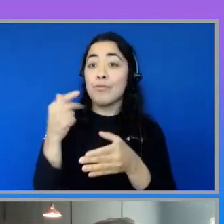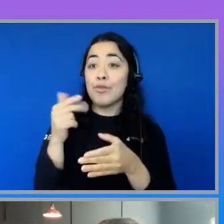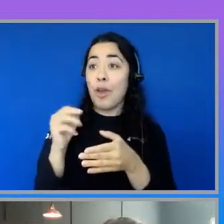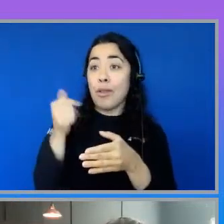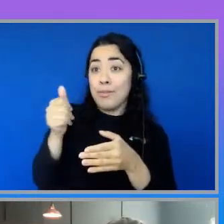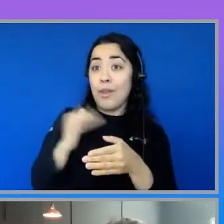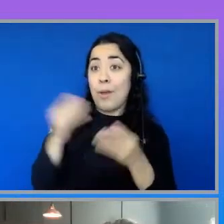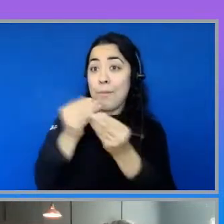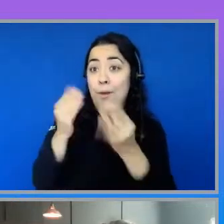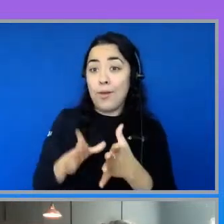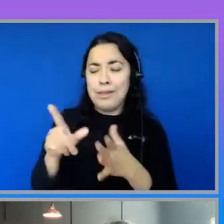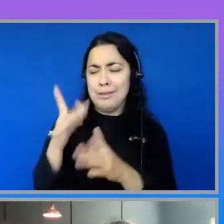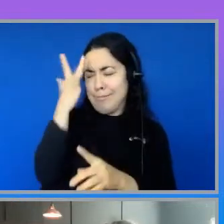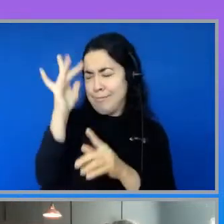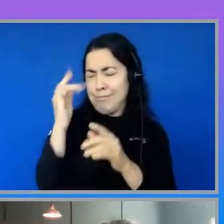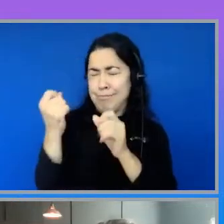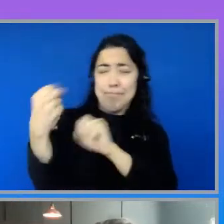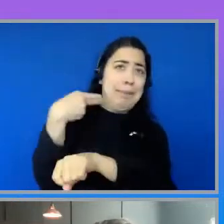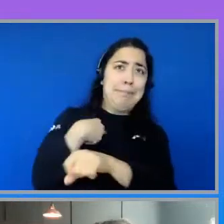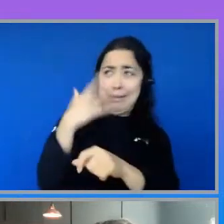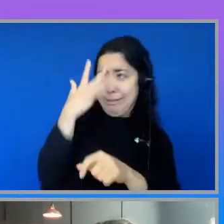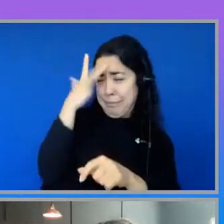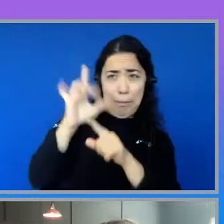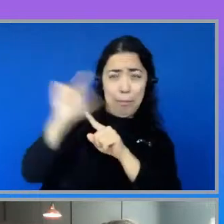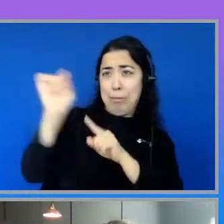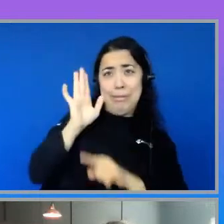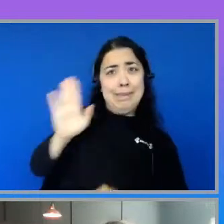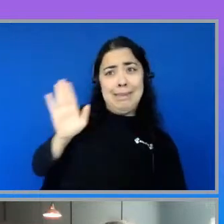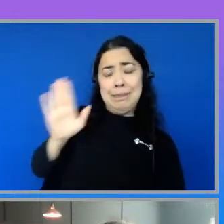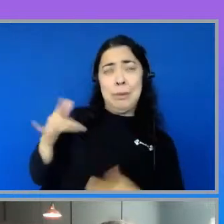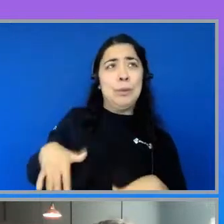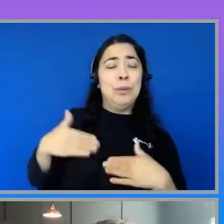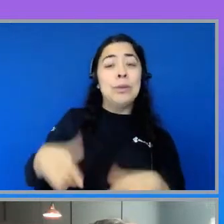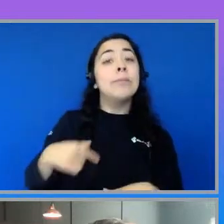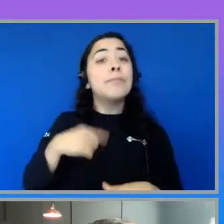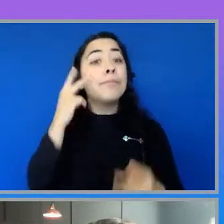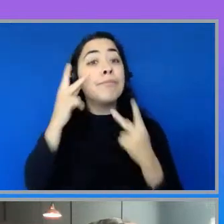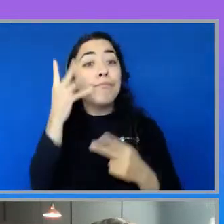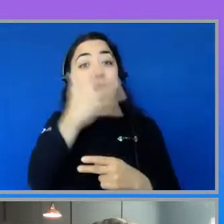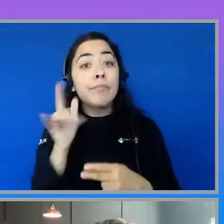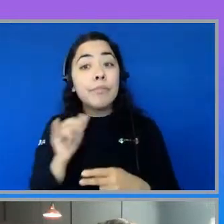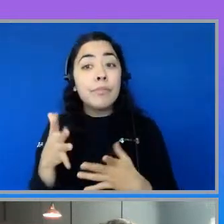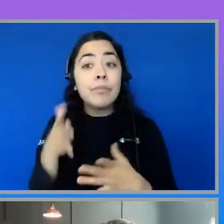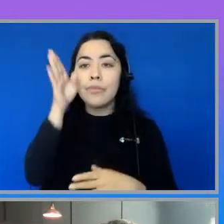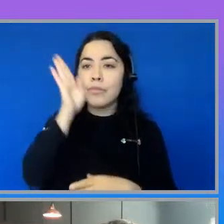like Shawn, our moderator, who way smarter than I will ever be. For a little visual context about me I have brown hair